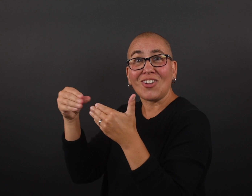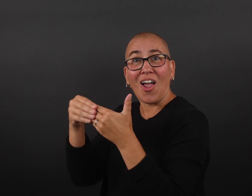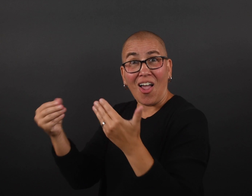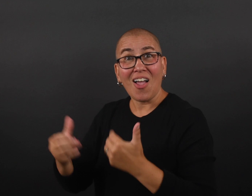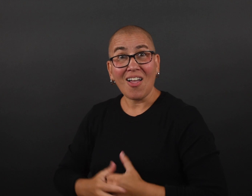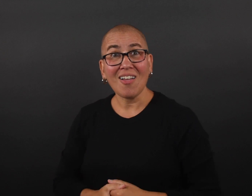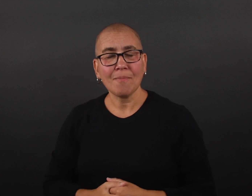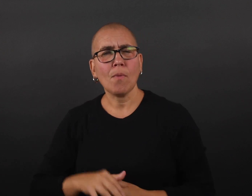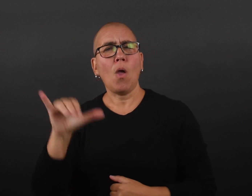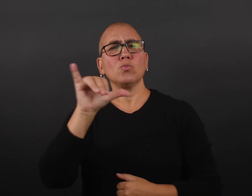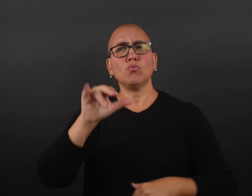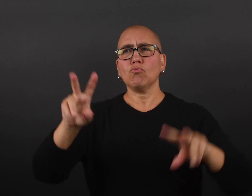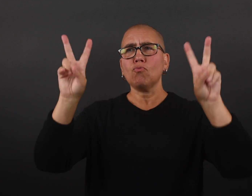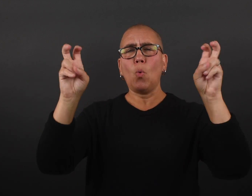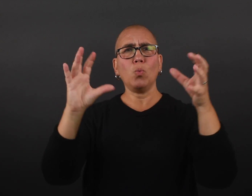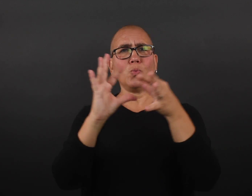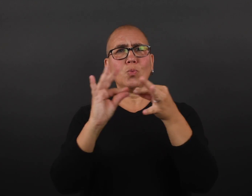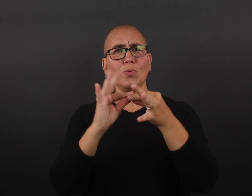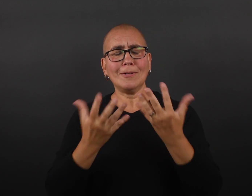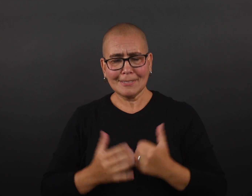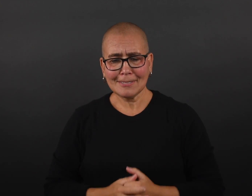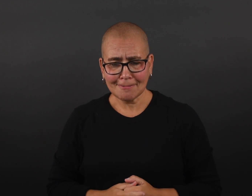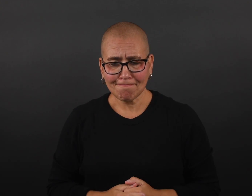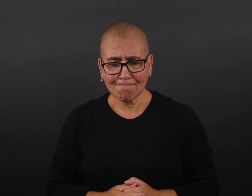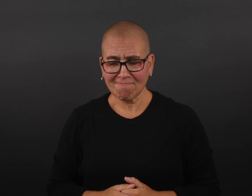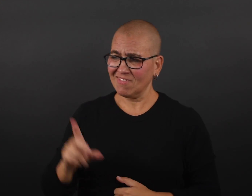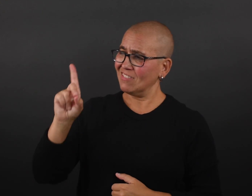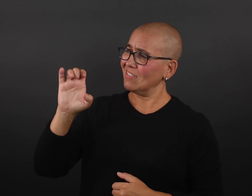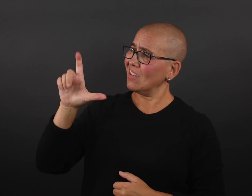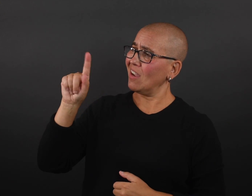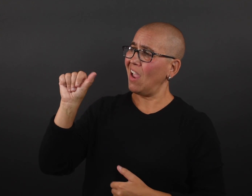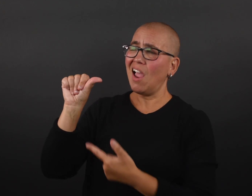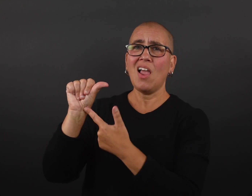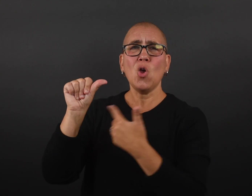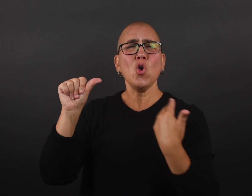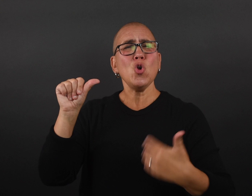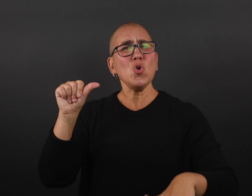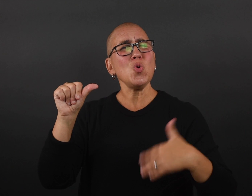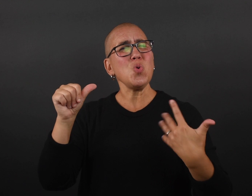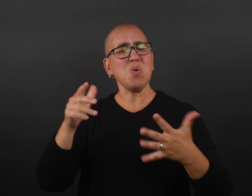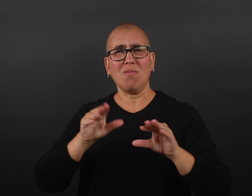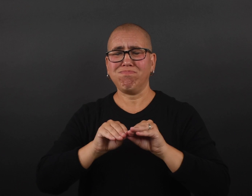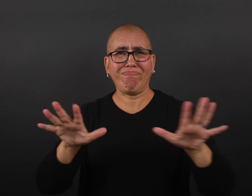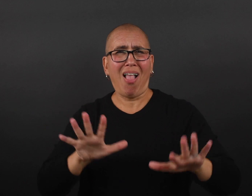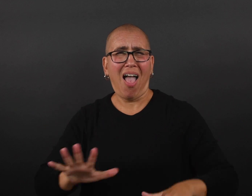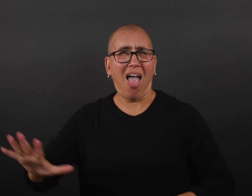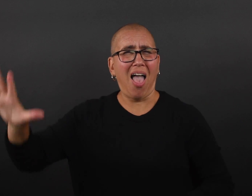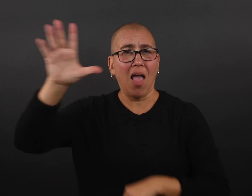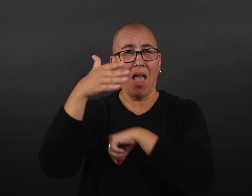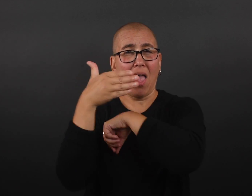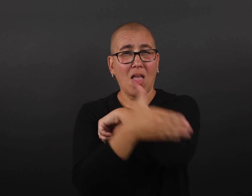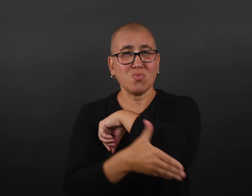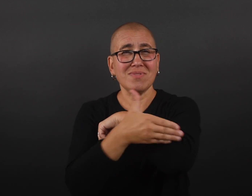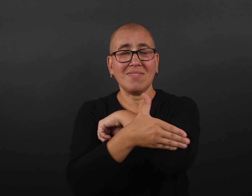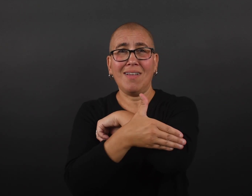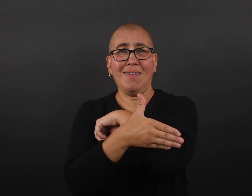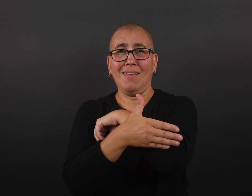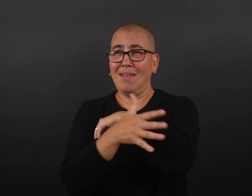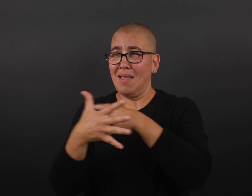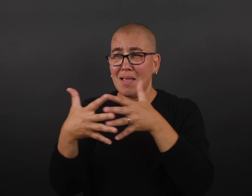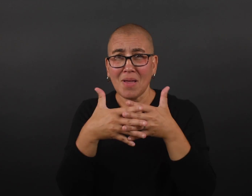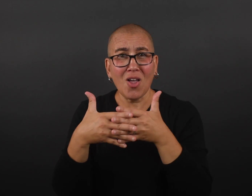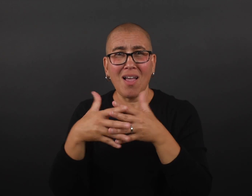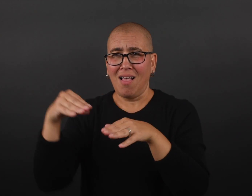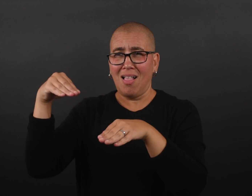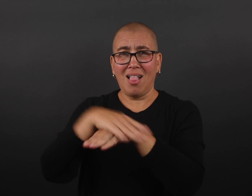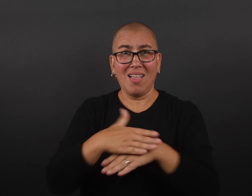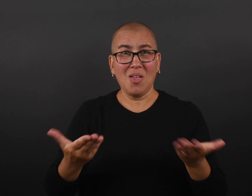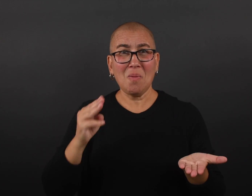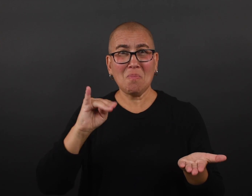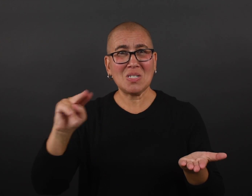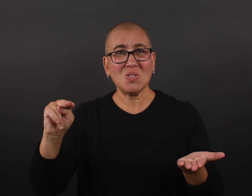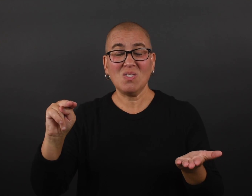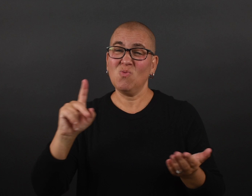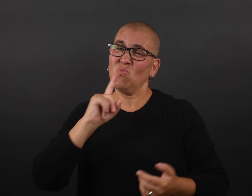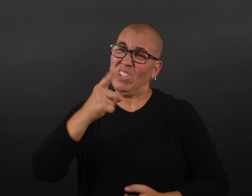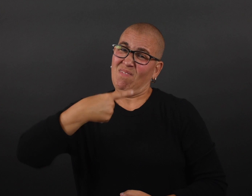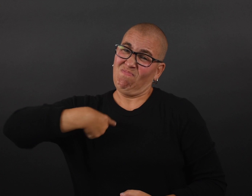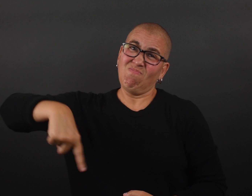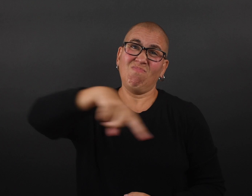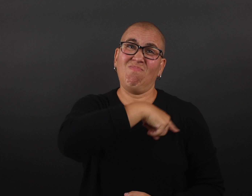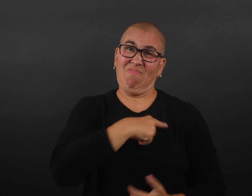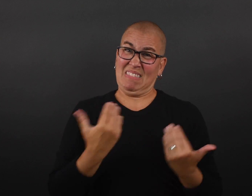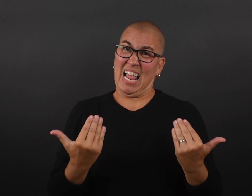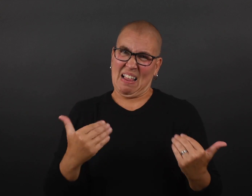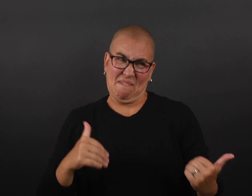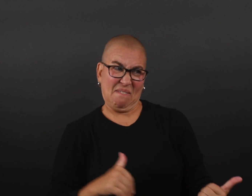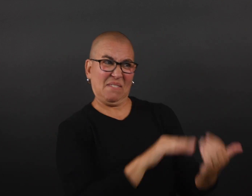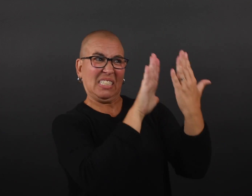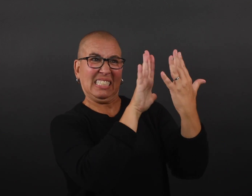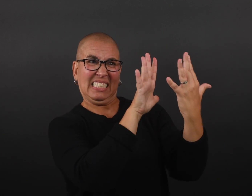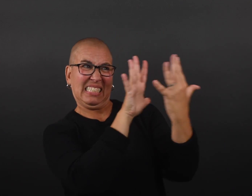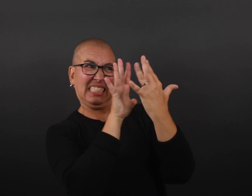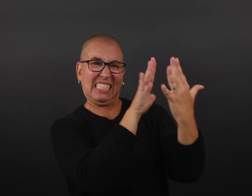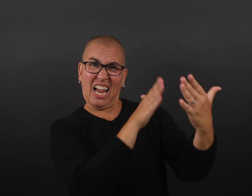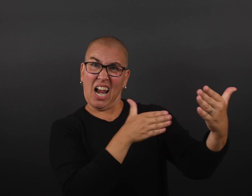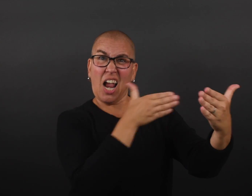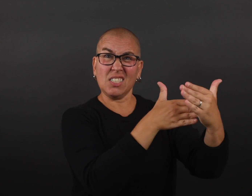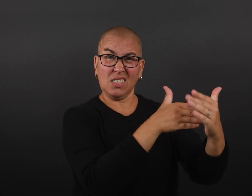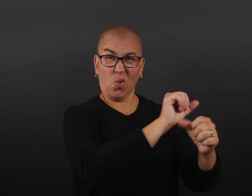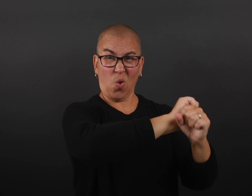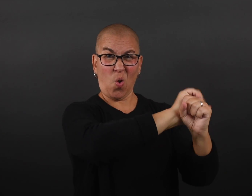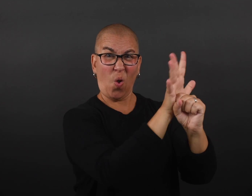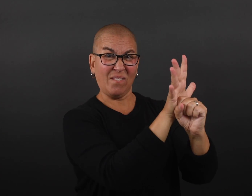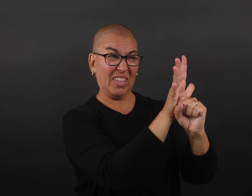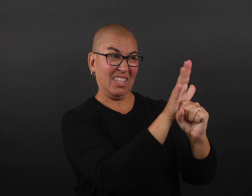right here in Minnesota, we’ve entered a new phase in the battle against COVID-19.